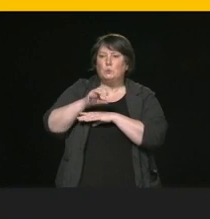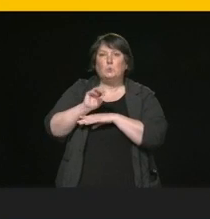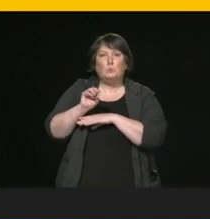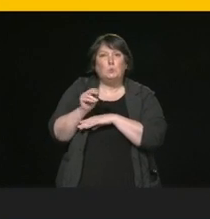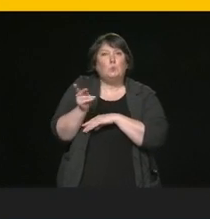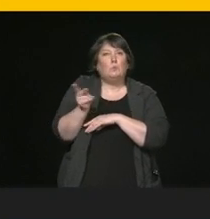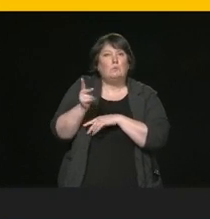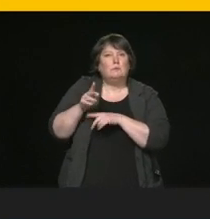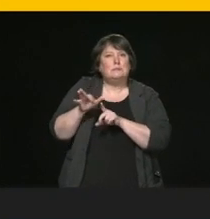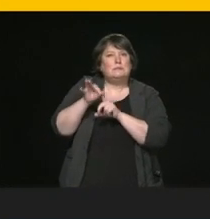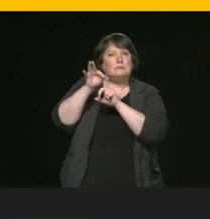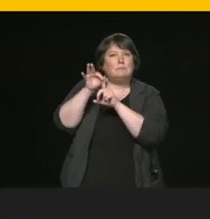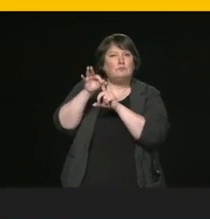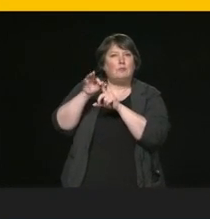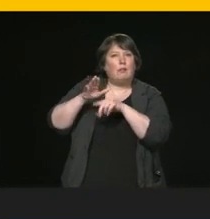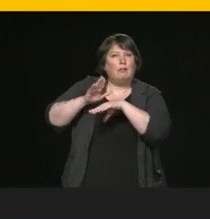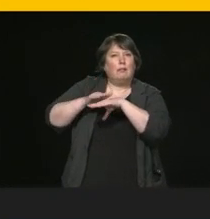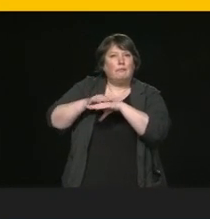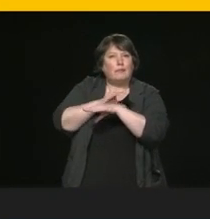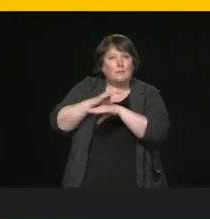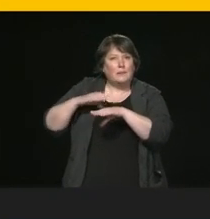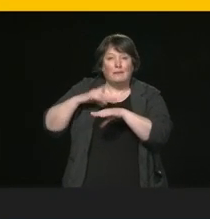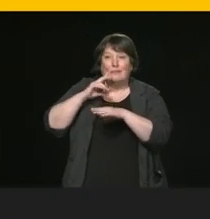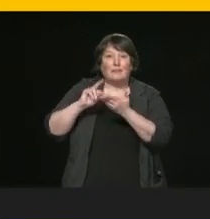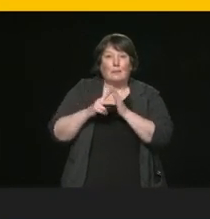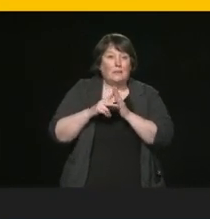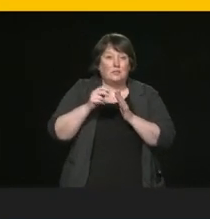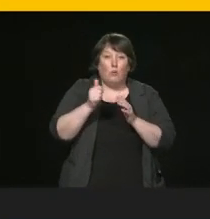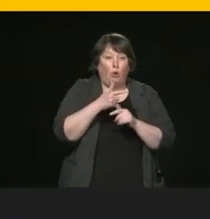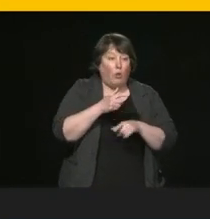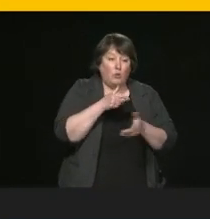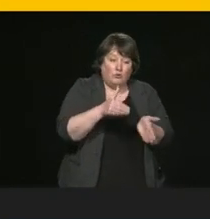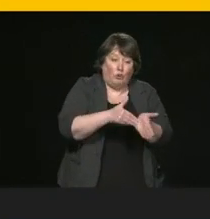SIT ON THE ADVISORY COMMITTEE